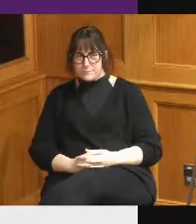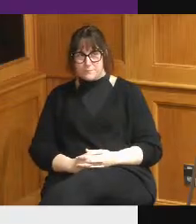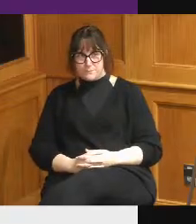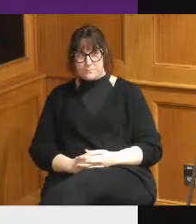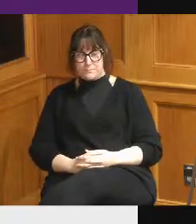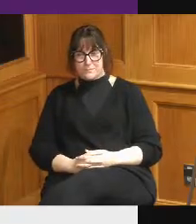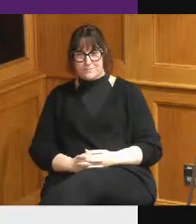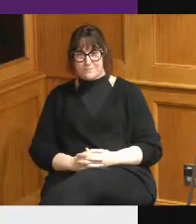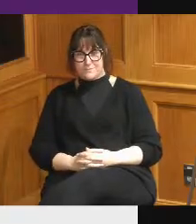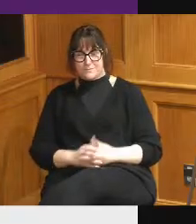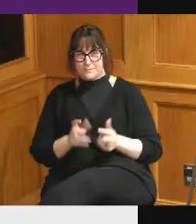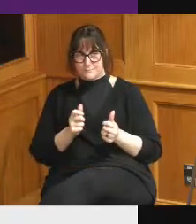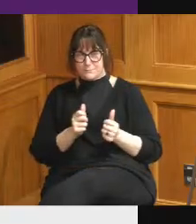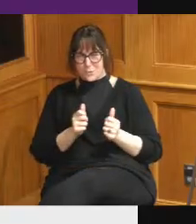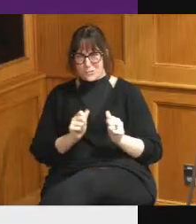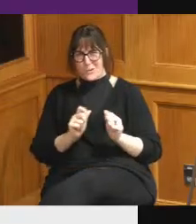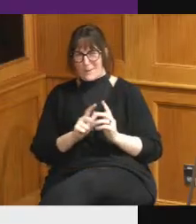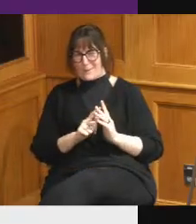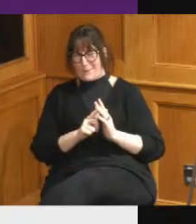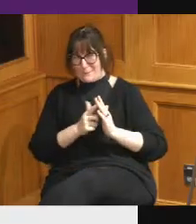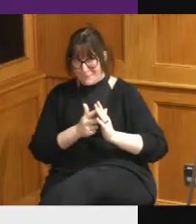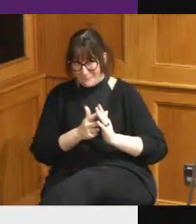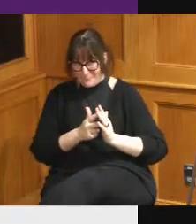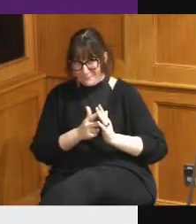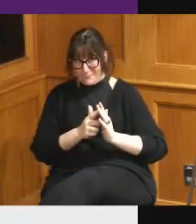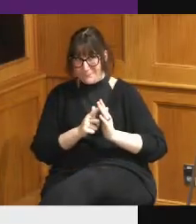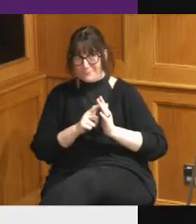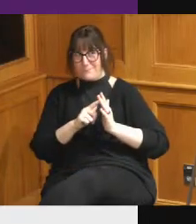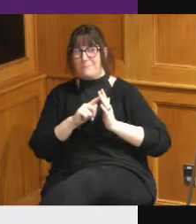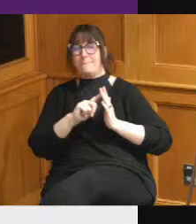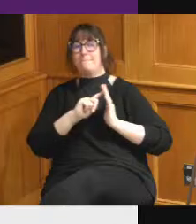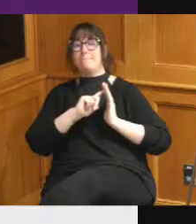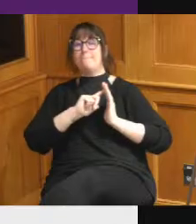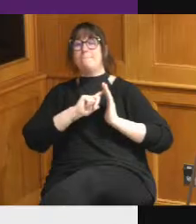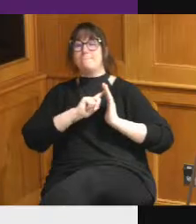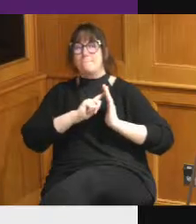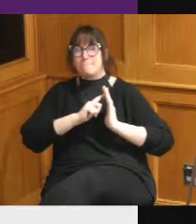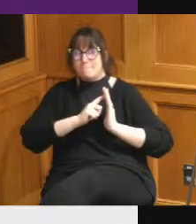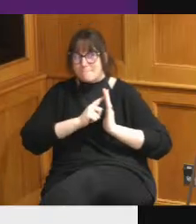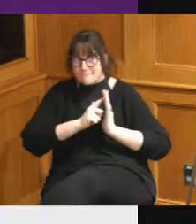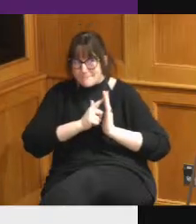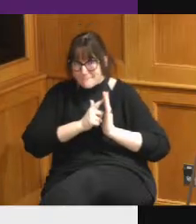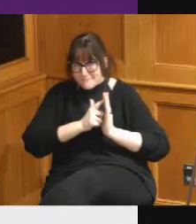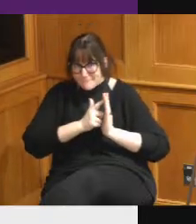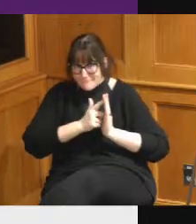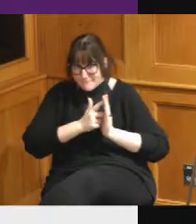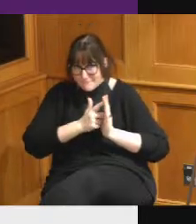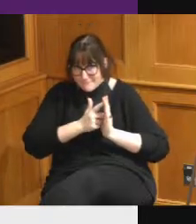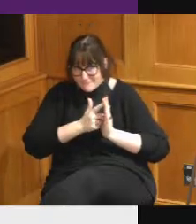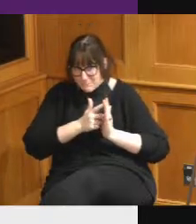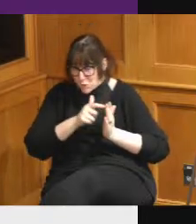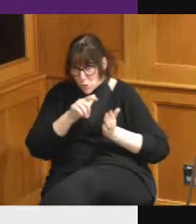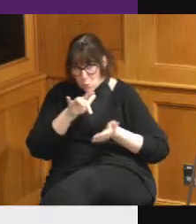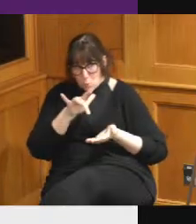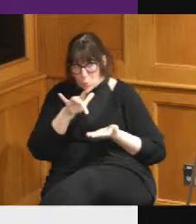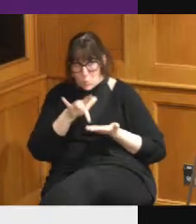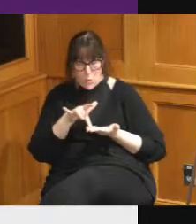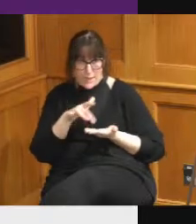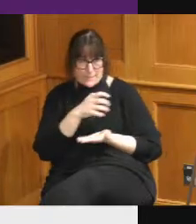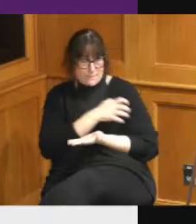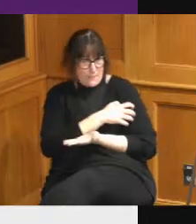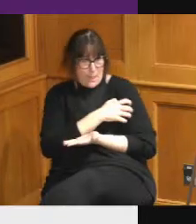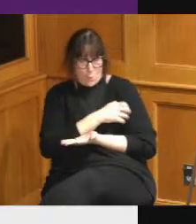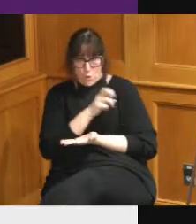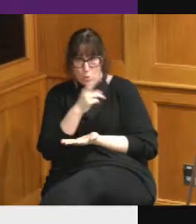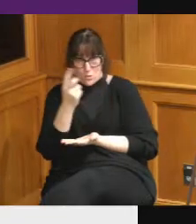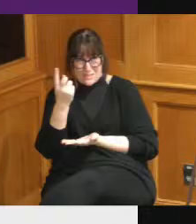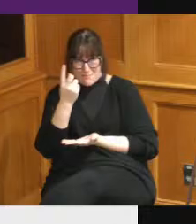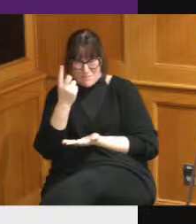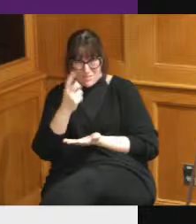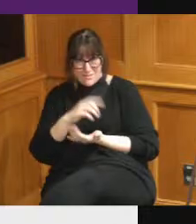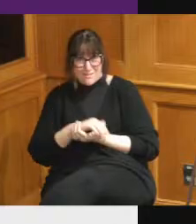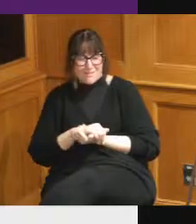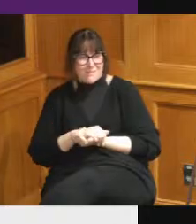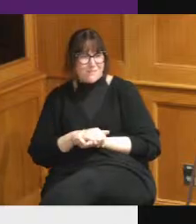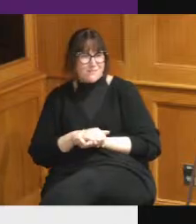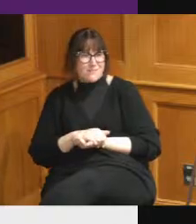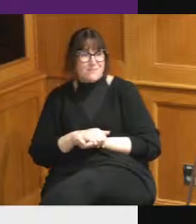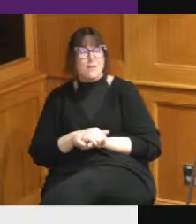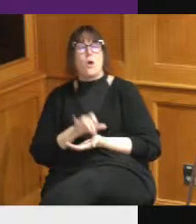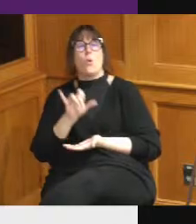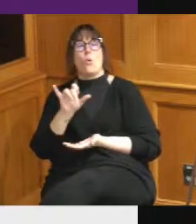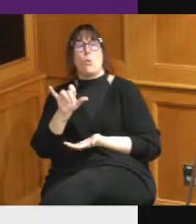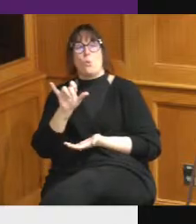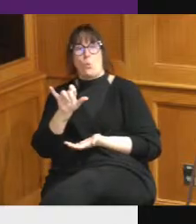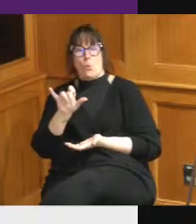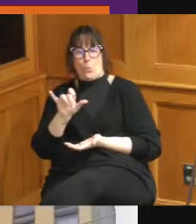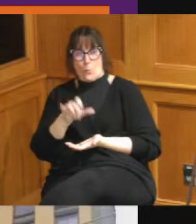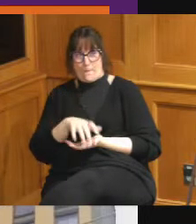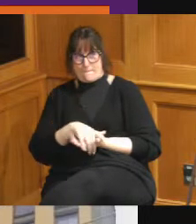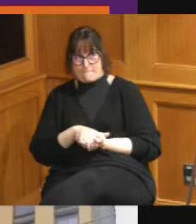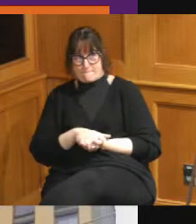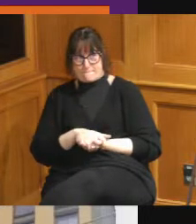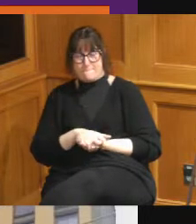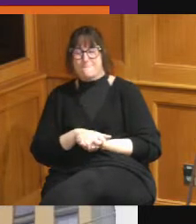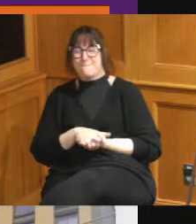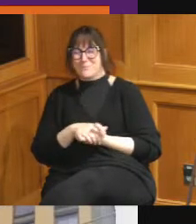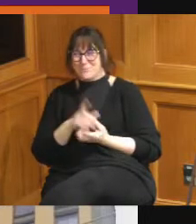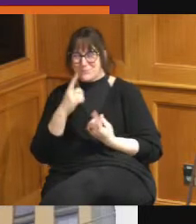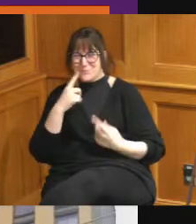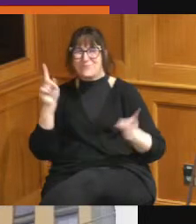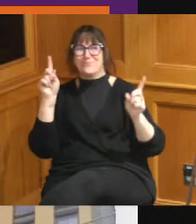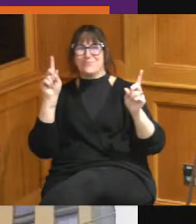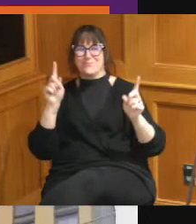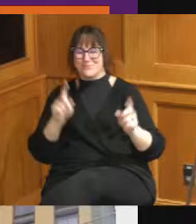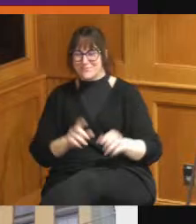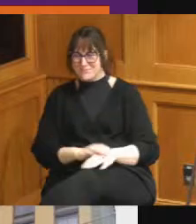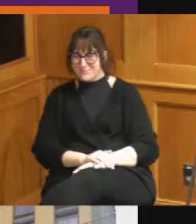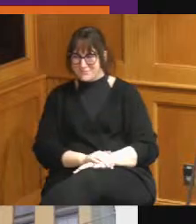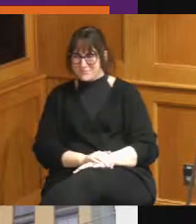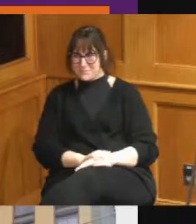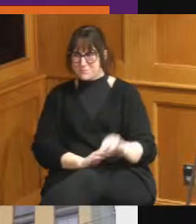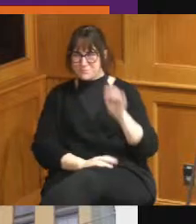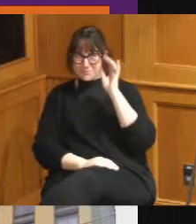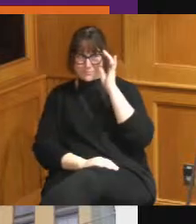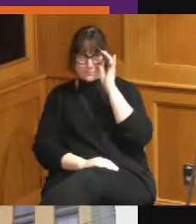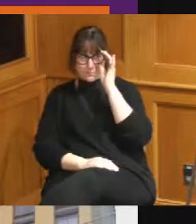started press power or anything like that there we go okay so we always start this